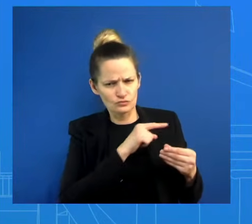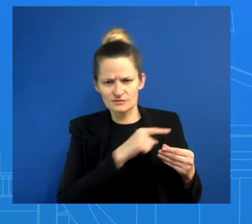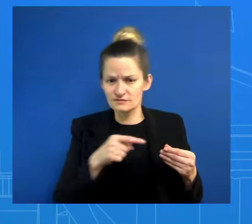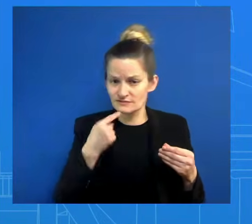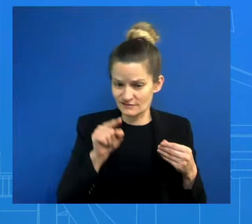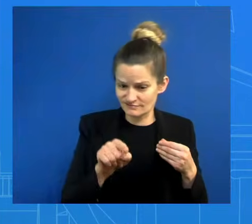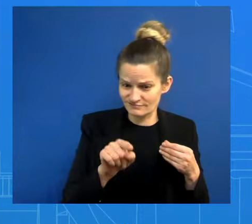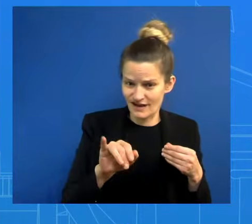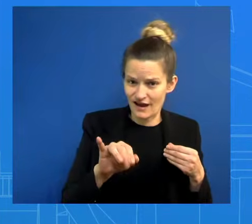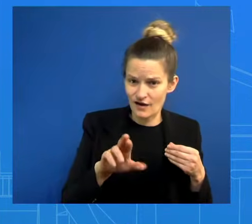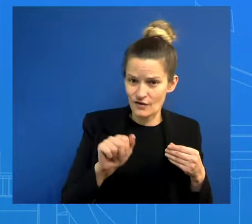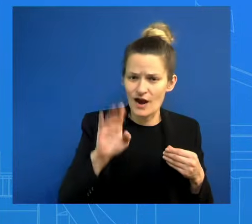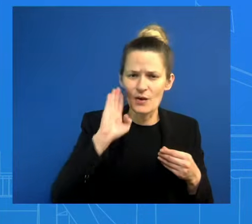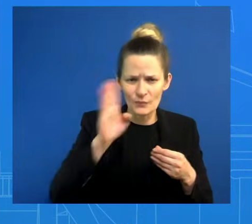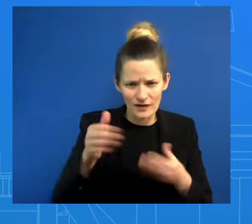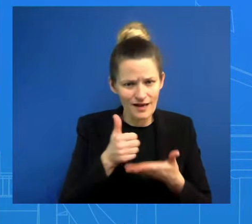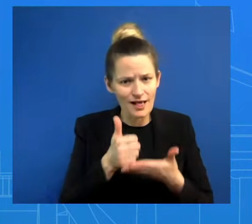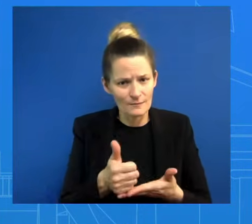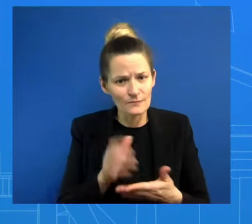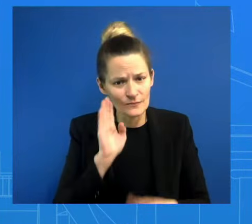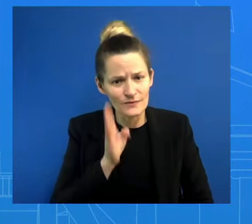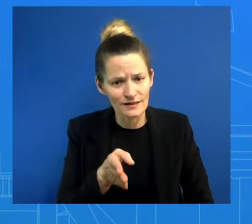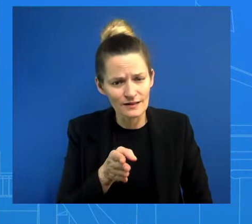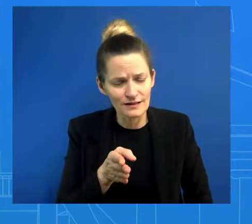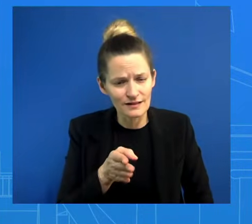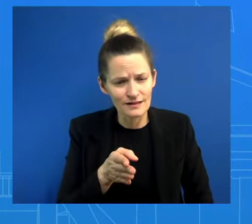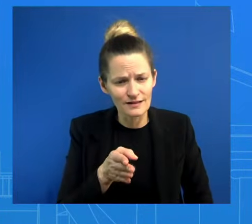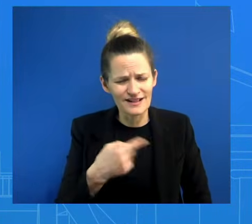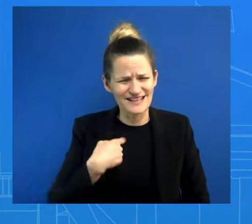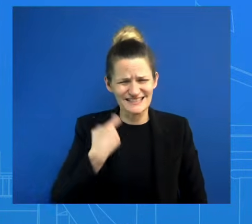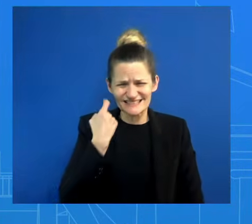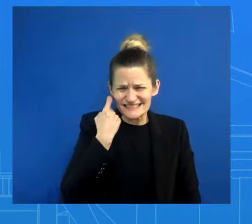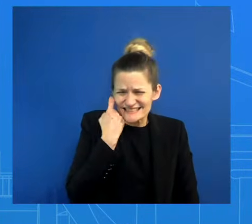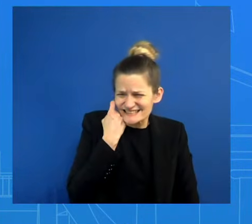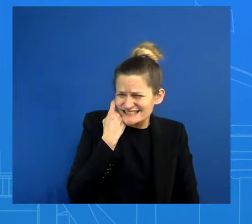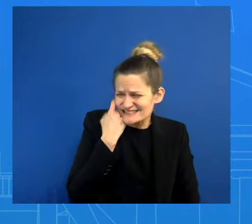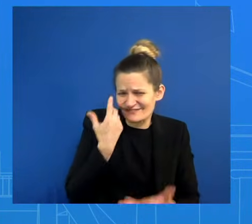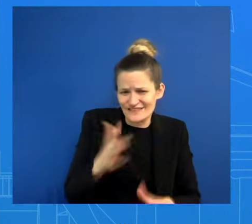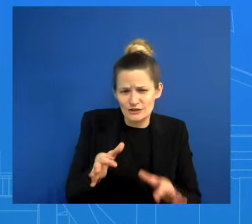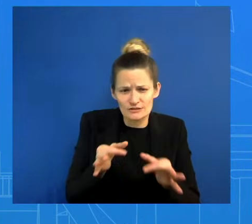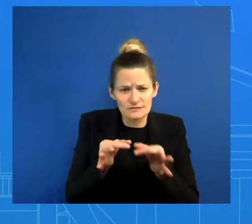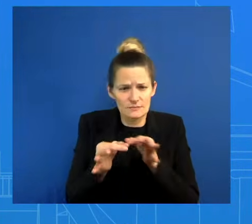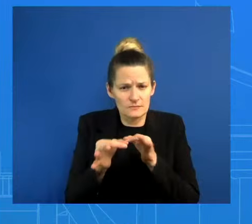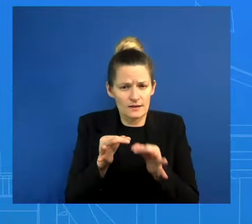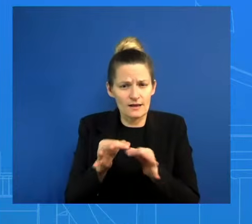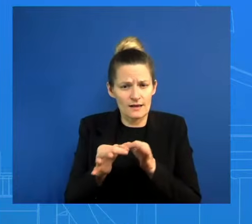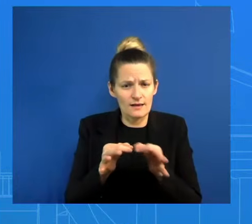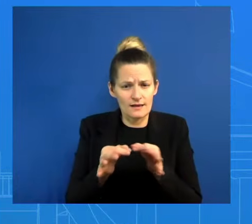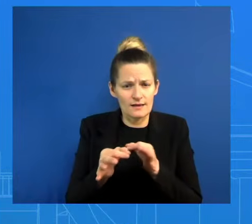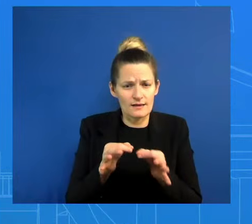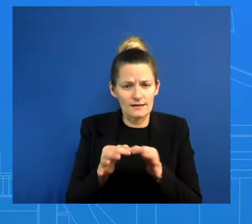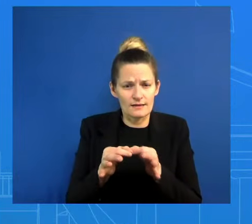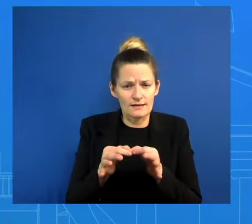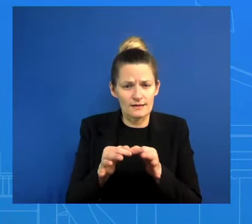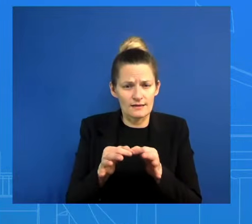And I just laid out also how we see the Inflation Reduction Act is actually going to help the American people,